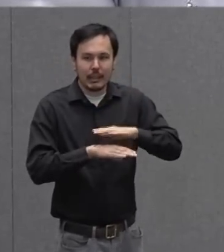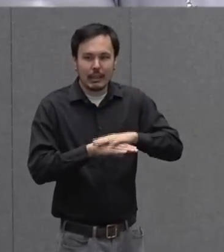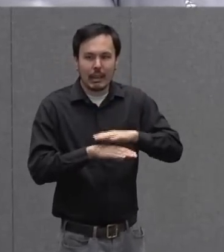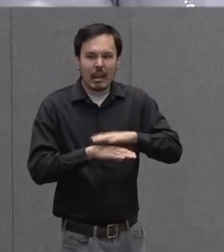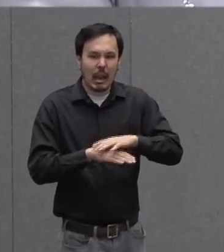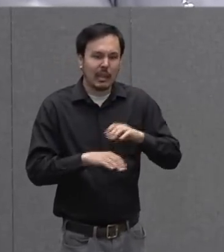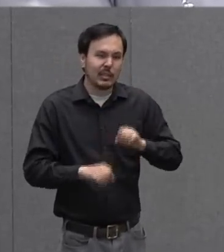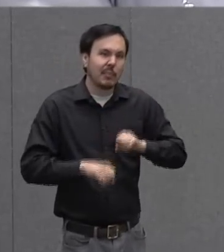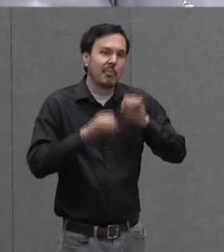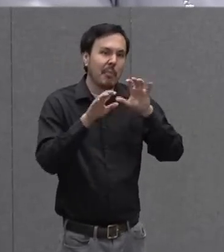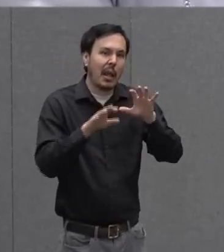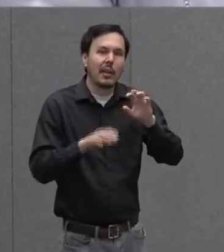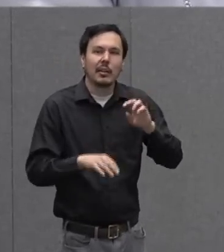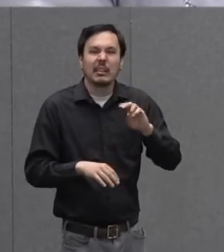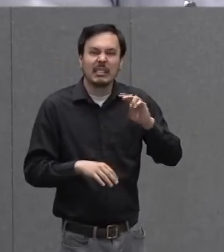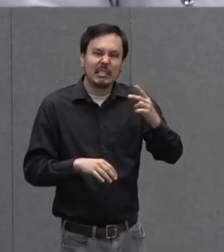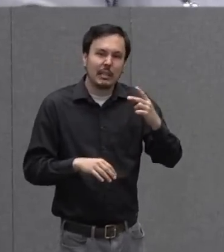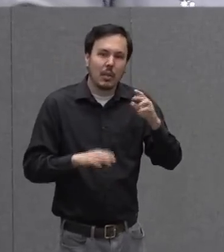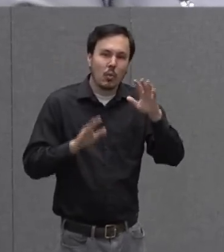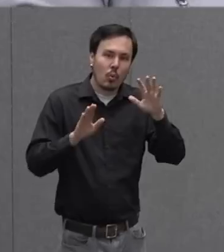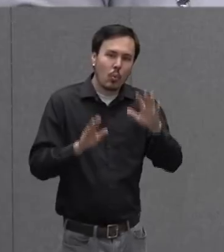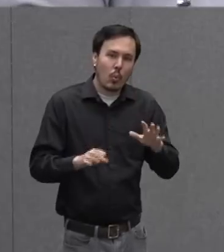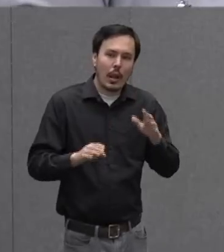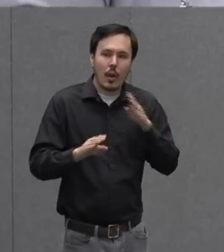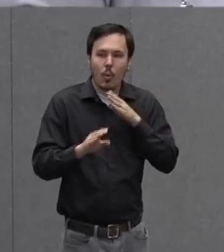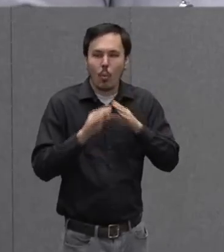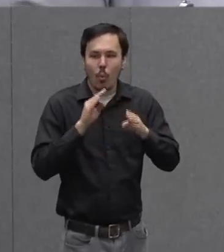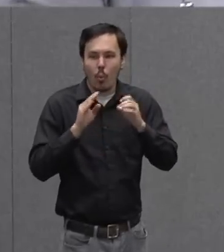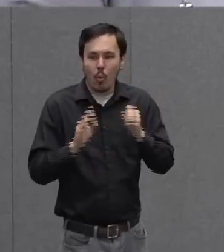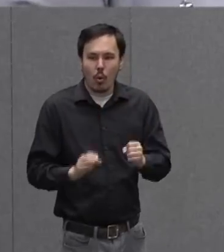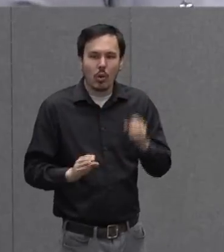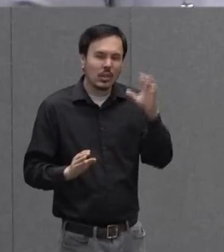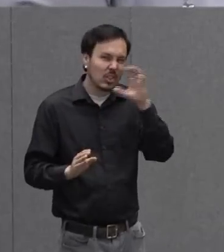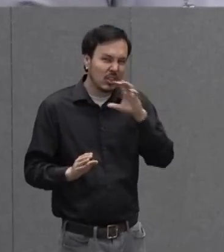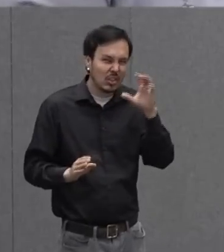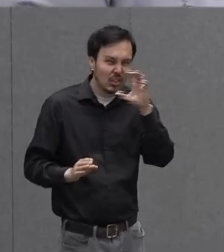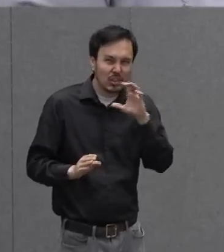a second great warrior, sought glory of battle